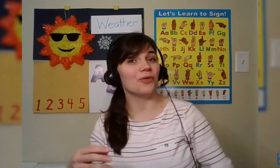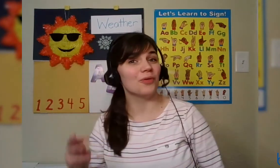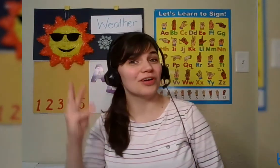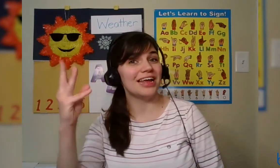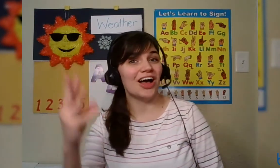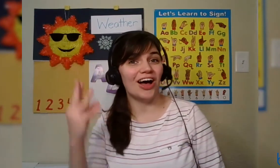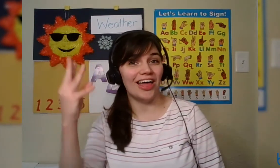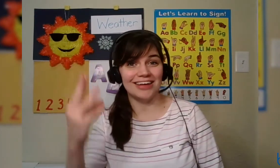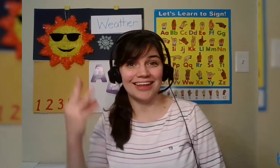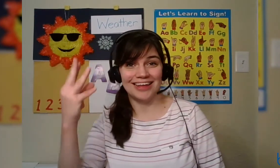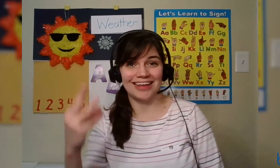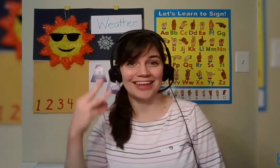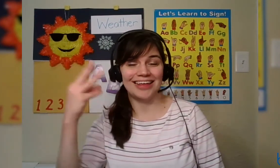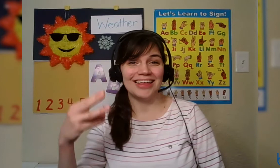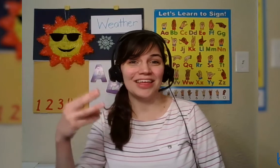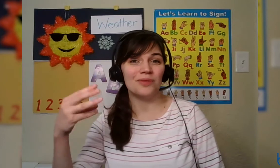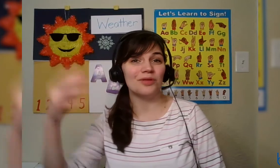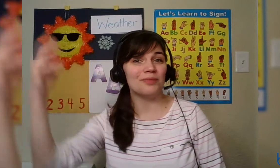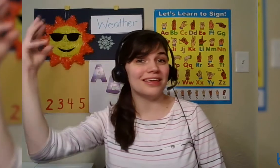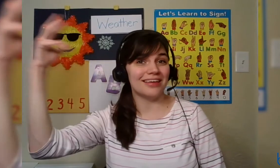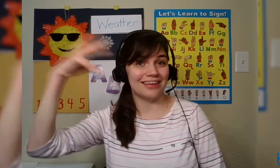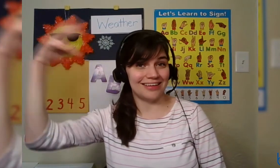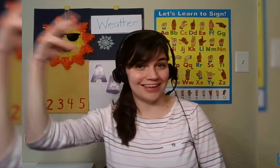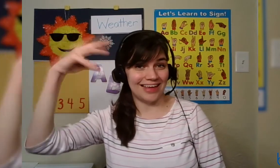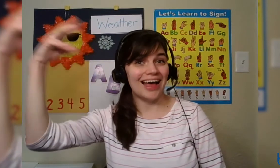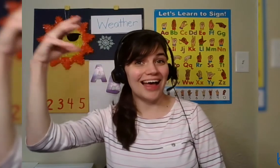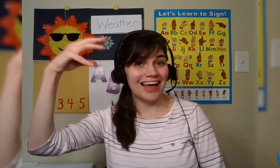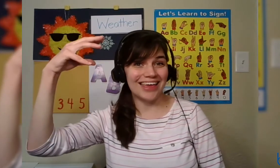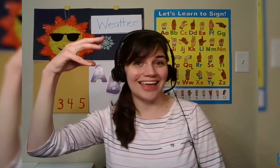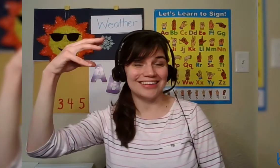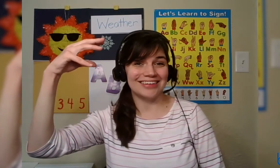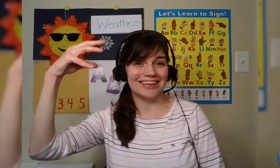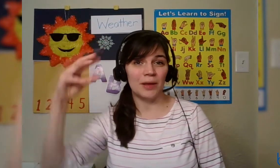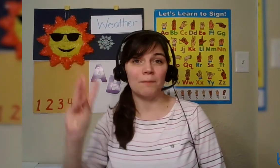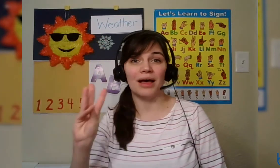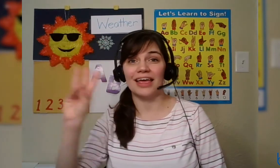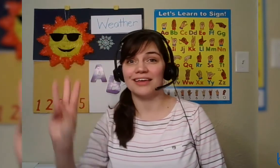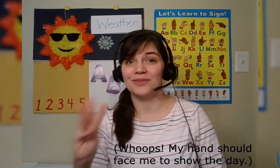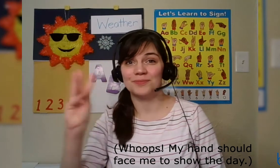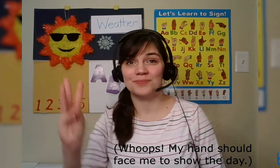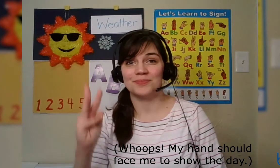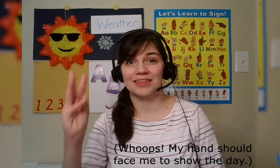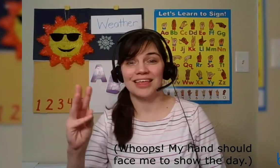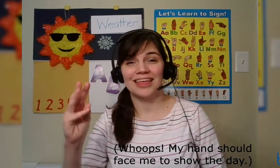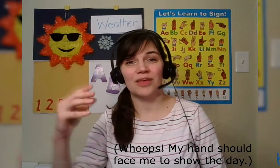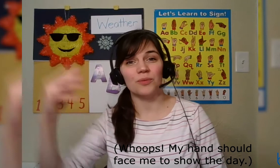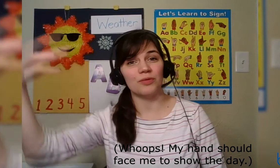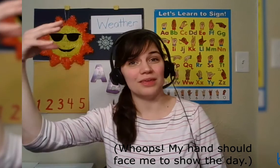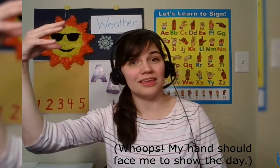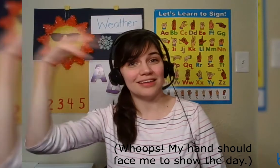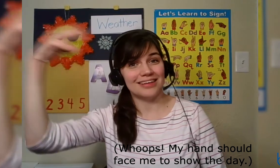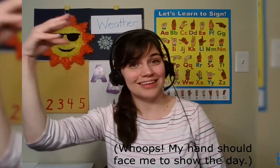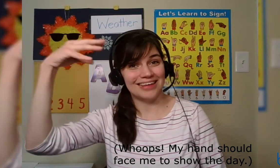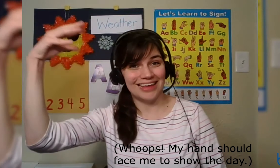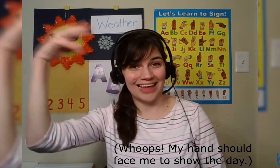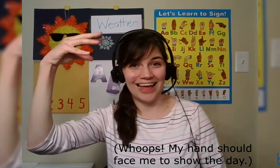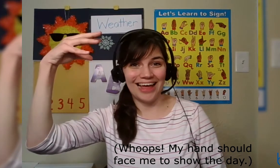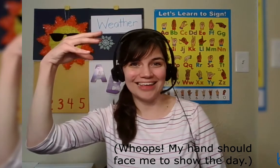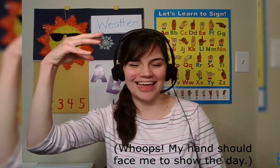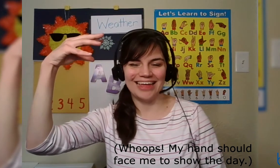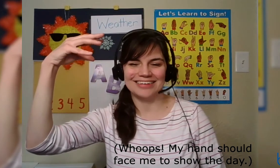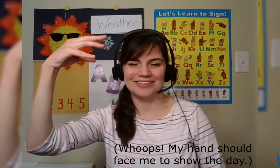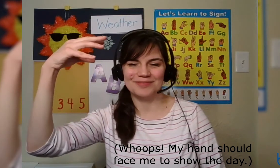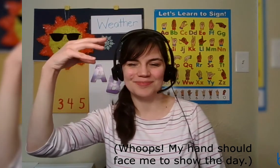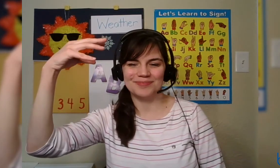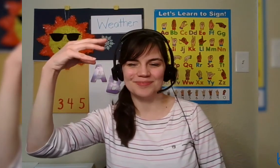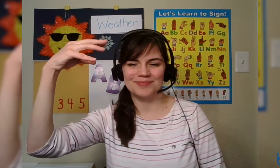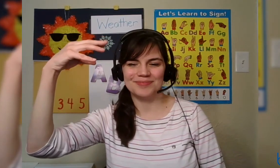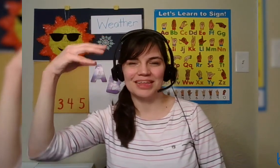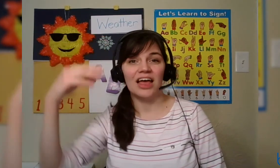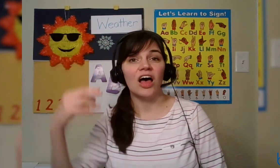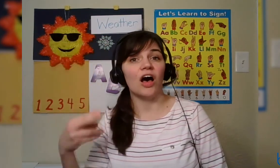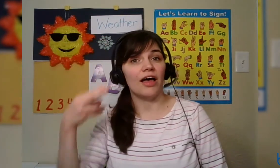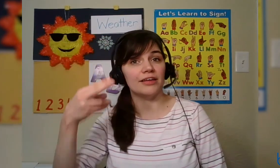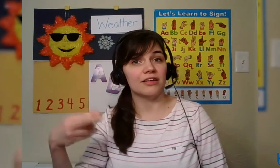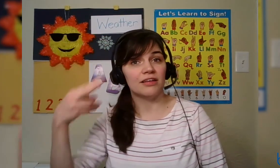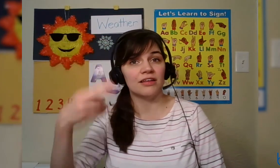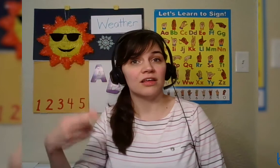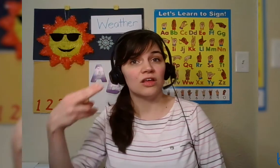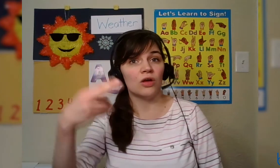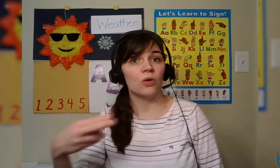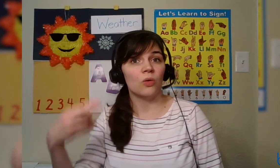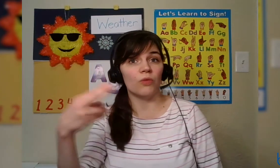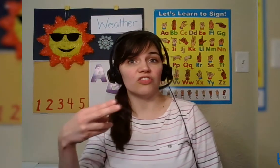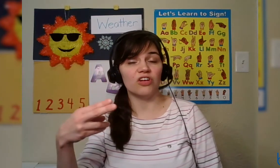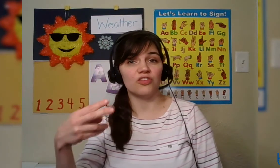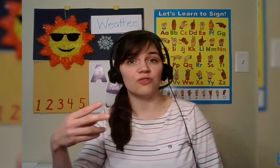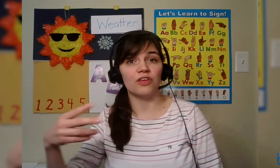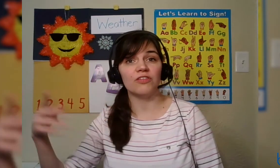don't worry, on *sign* it will be *sign* again. By *sign* it will be *sign* again. On *sign* we'll start to feel